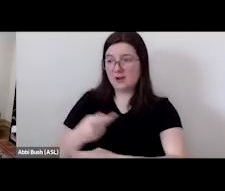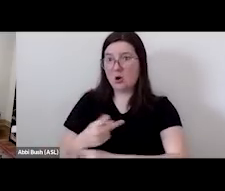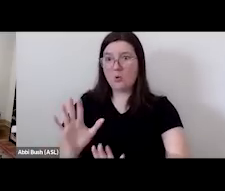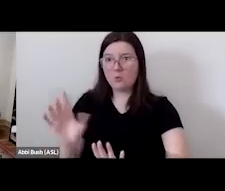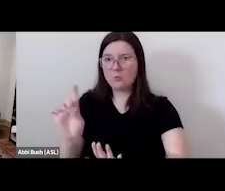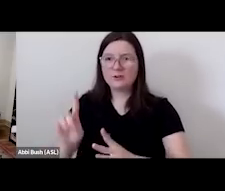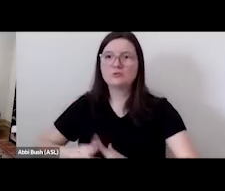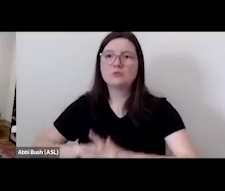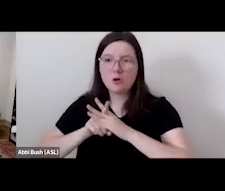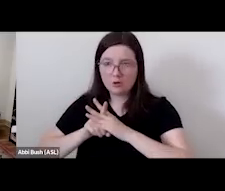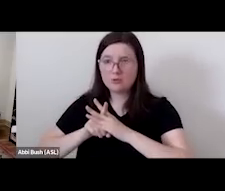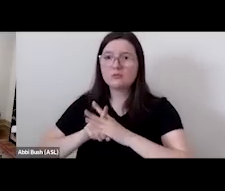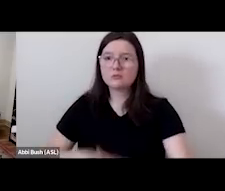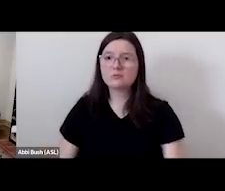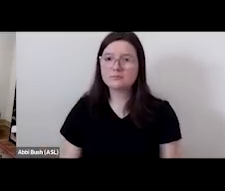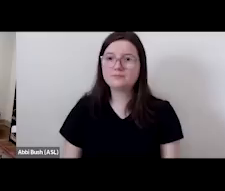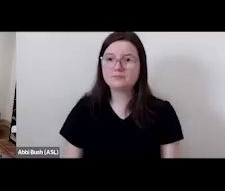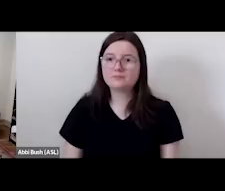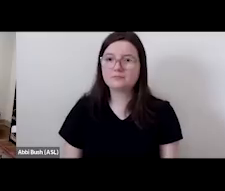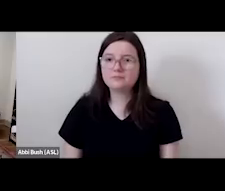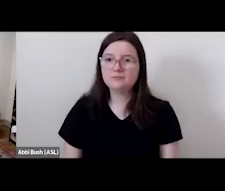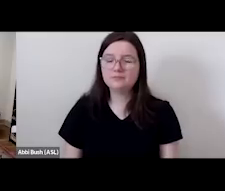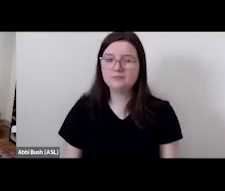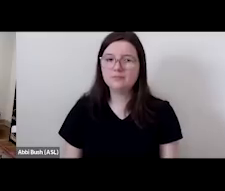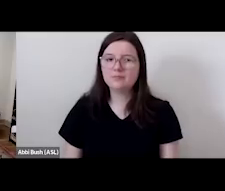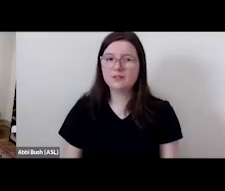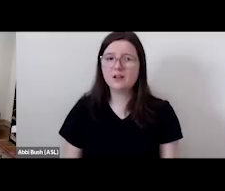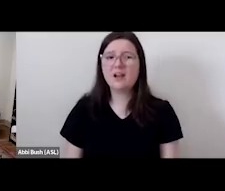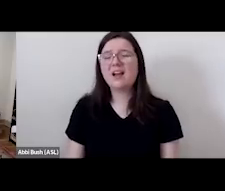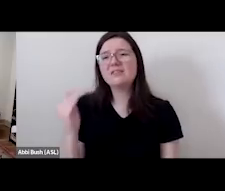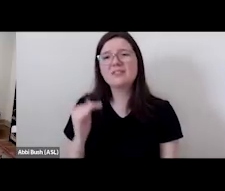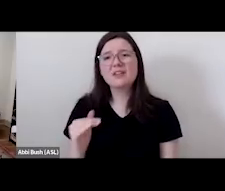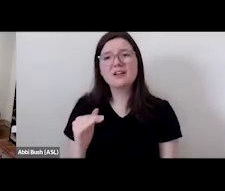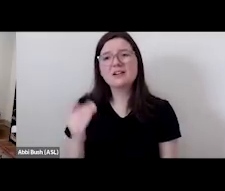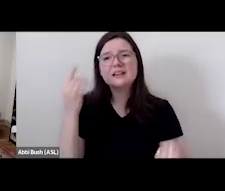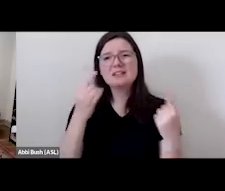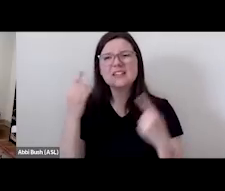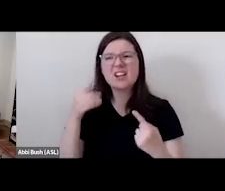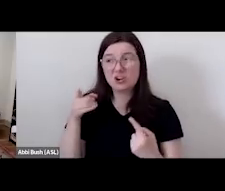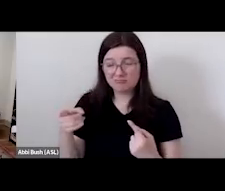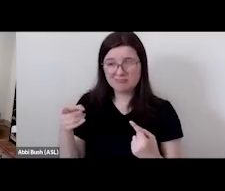And then asking yourself like what are they capable of doing on their own and inviting them into this question as well.